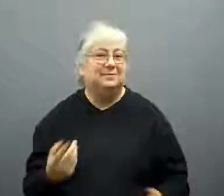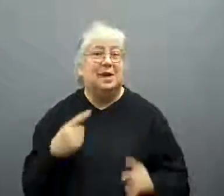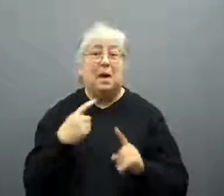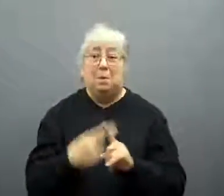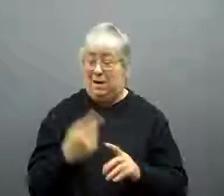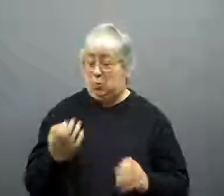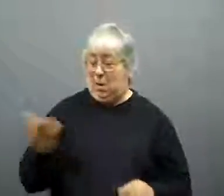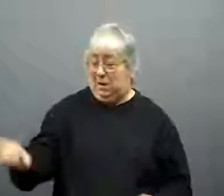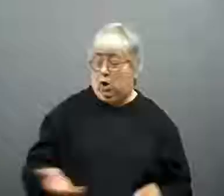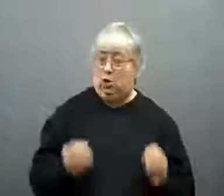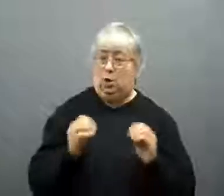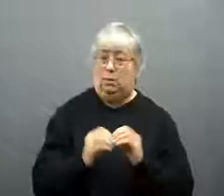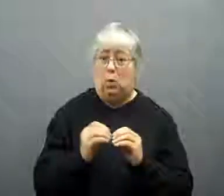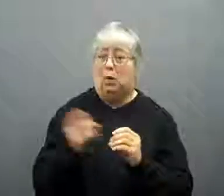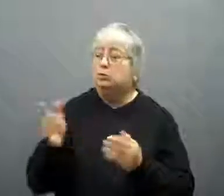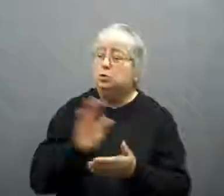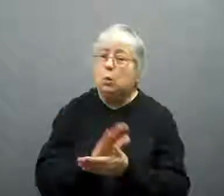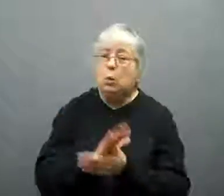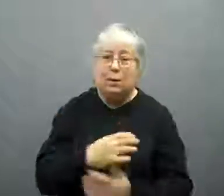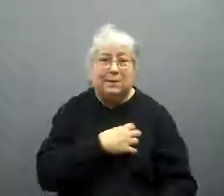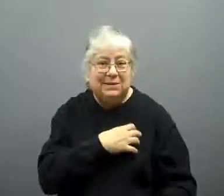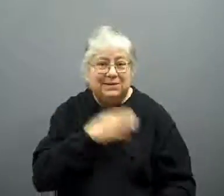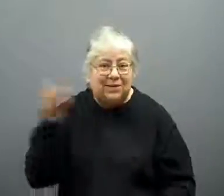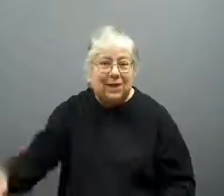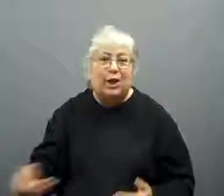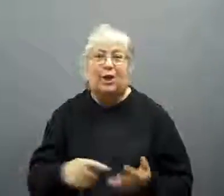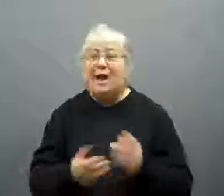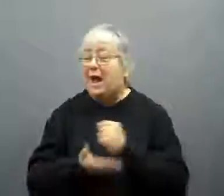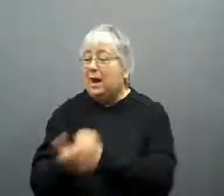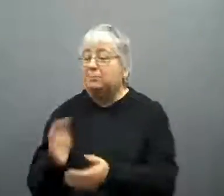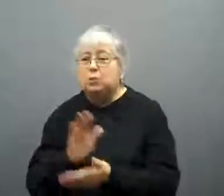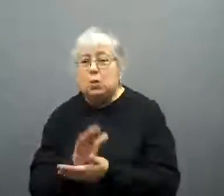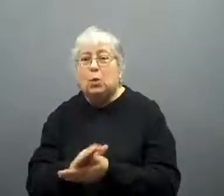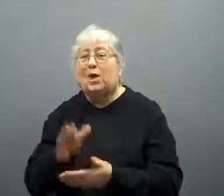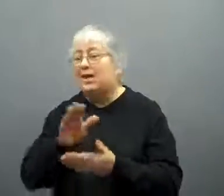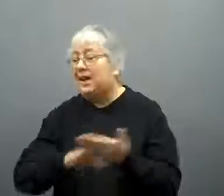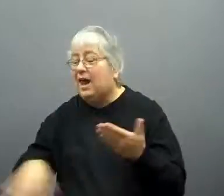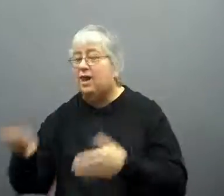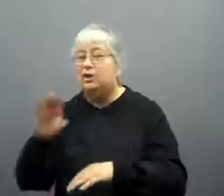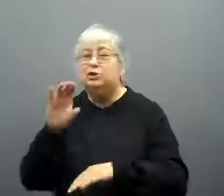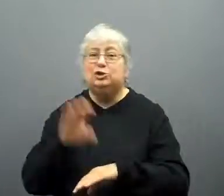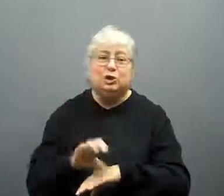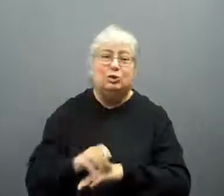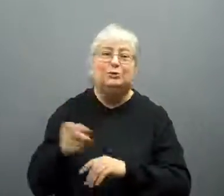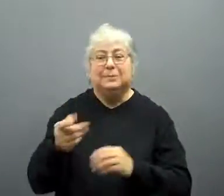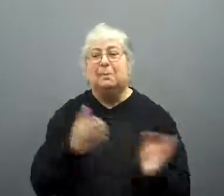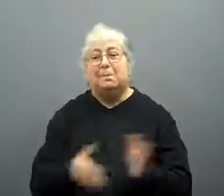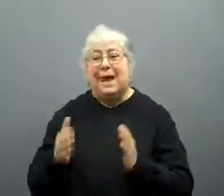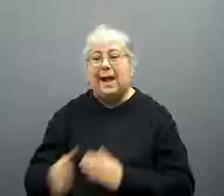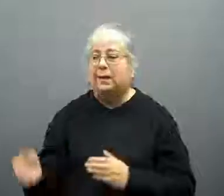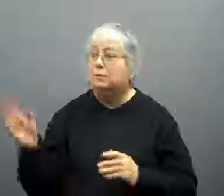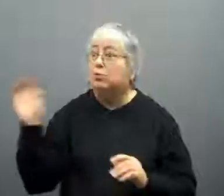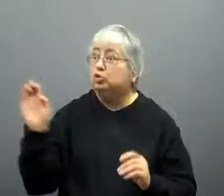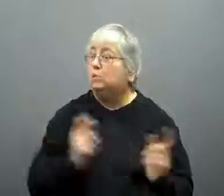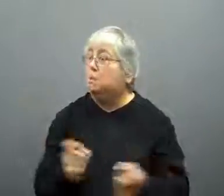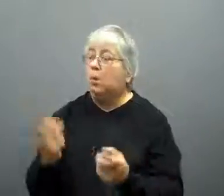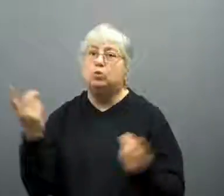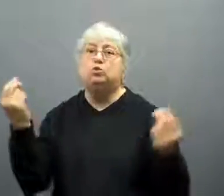He also proposed hiring more guards for schools